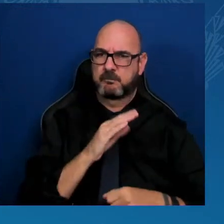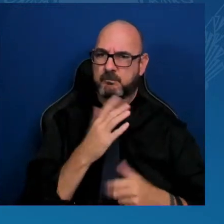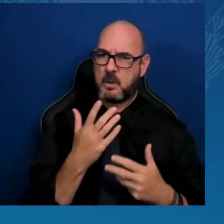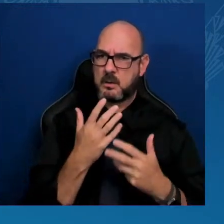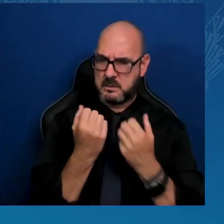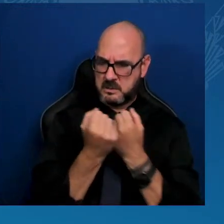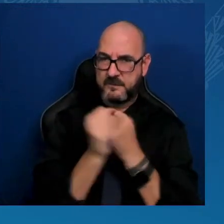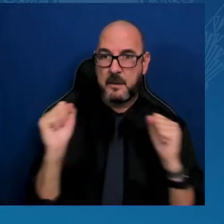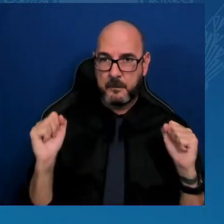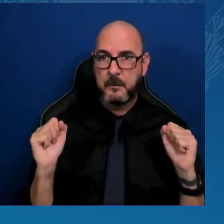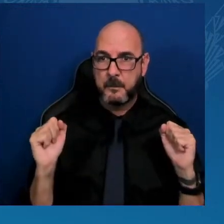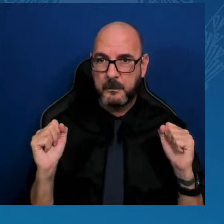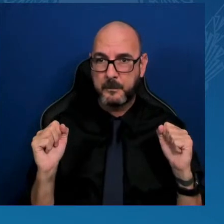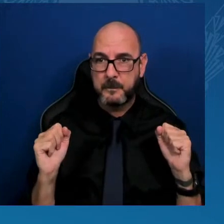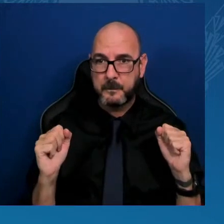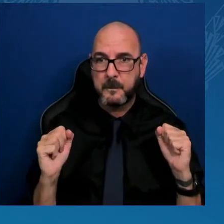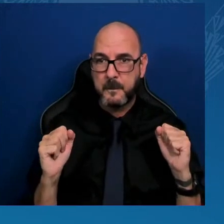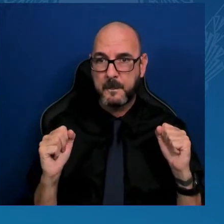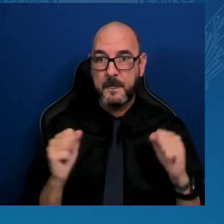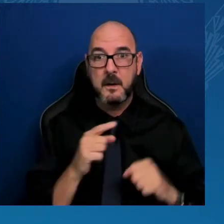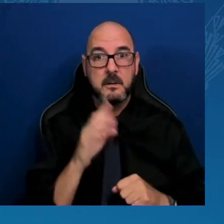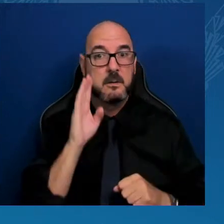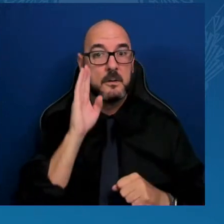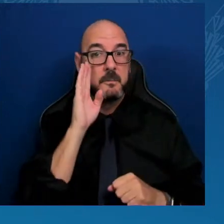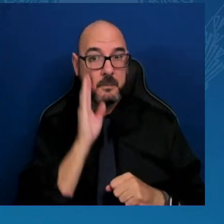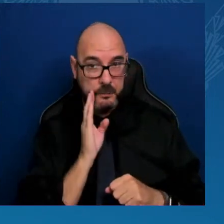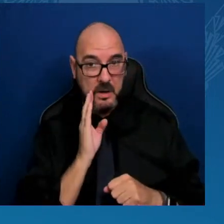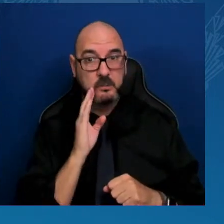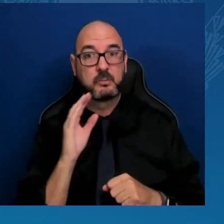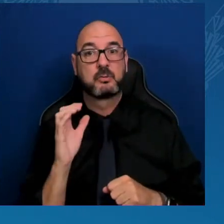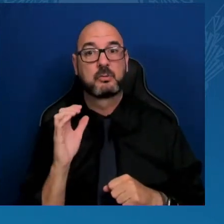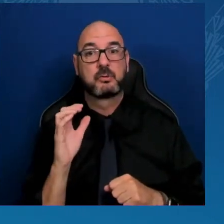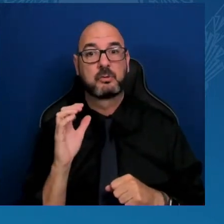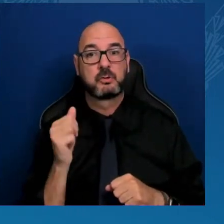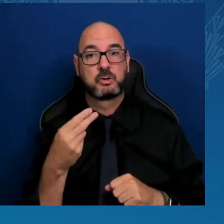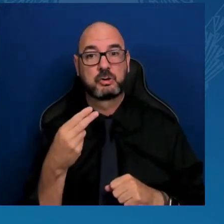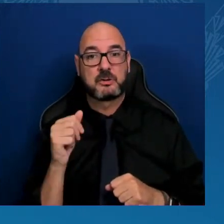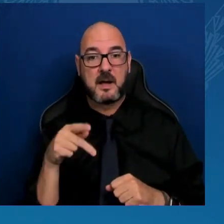to prepare for their march from Selma to Montgomery.